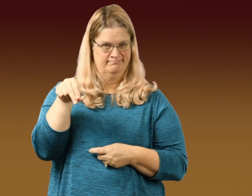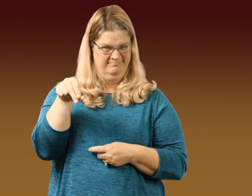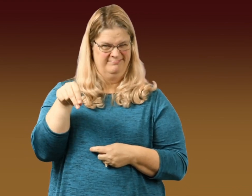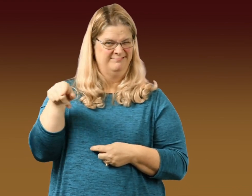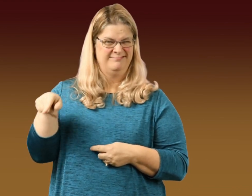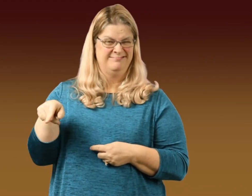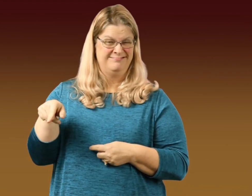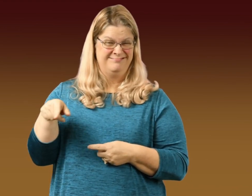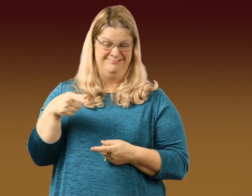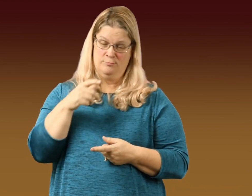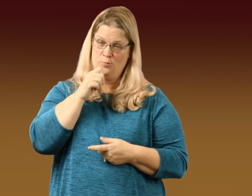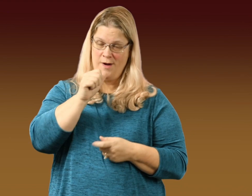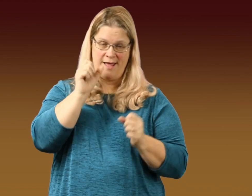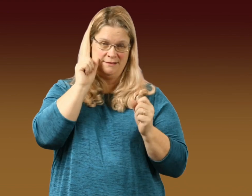And then you tell them no.